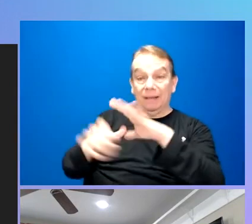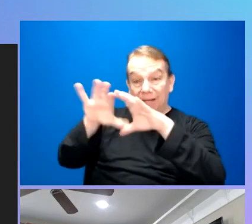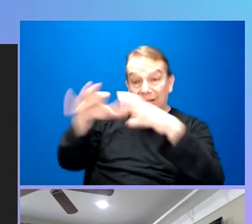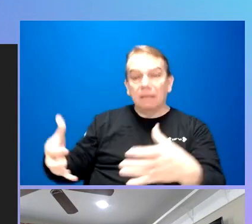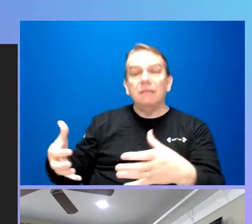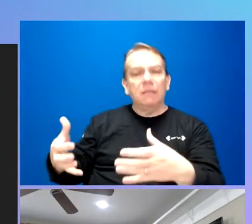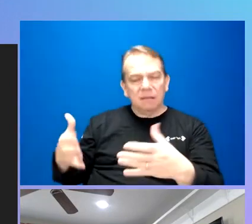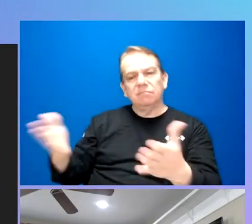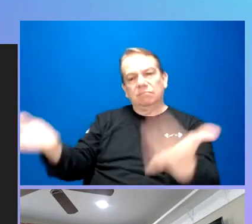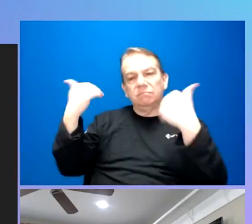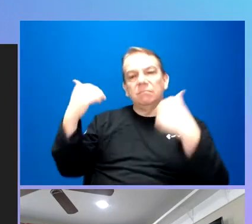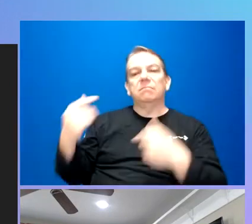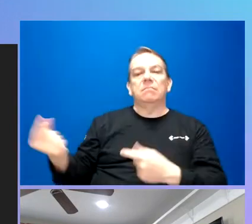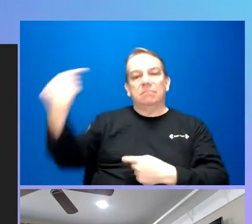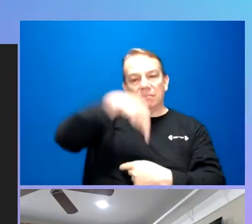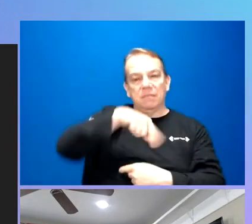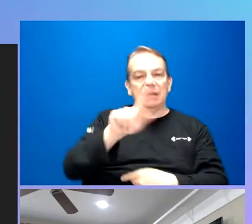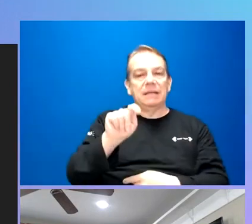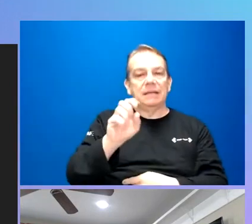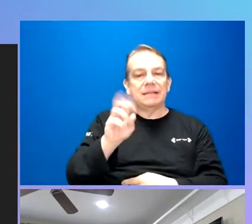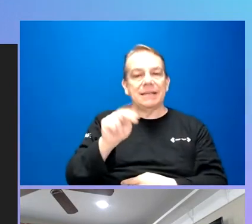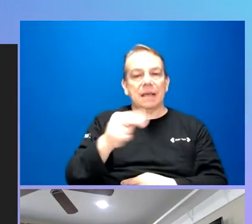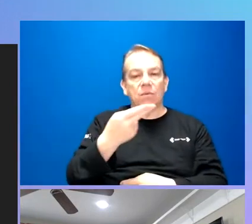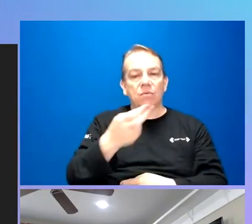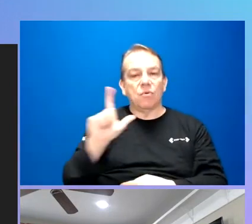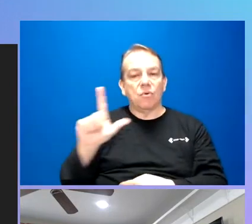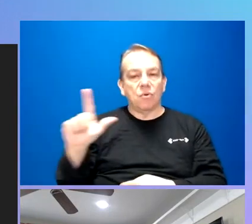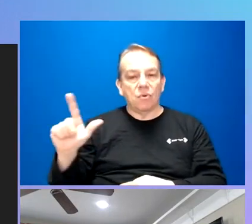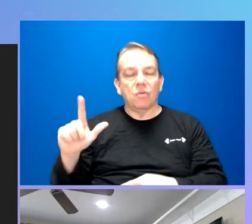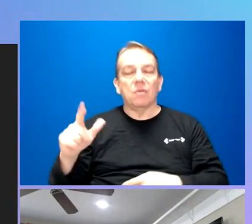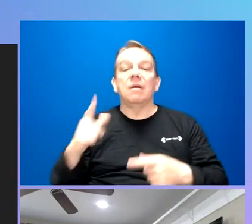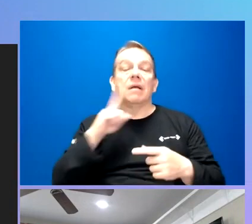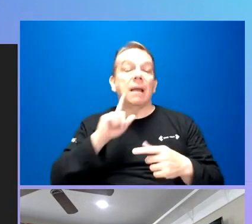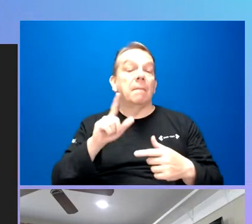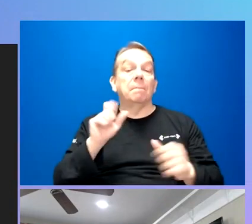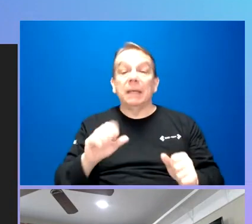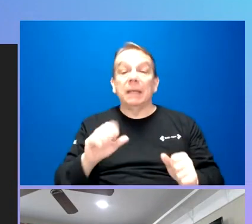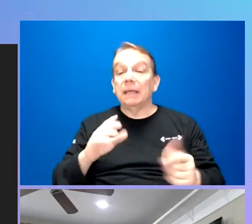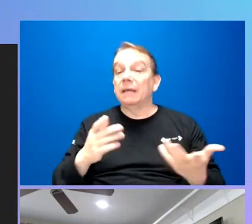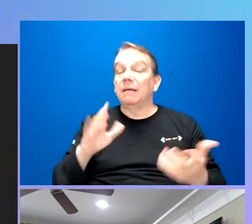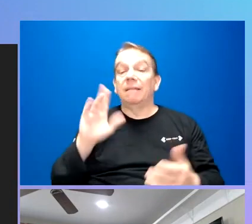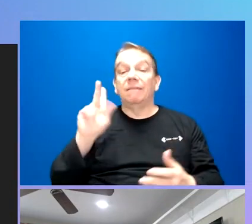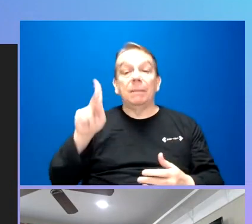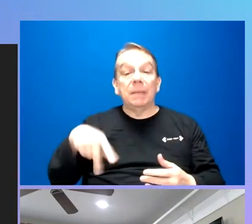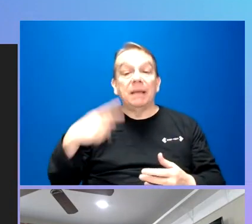names for them. It could be a town hall for your VP of it. It